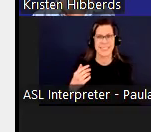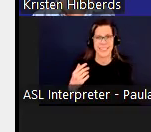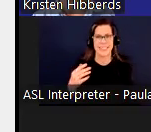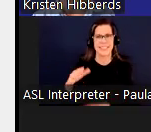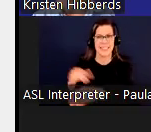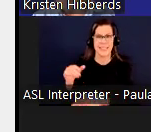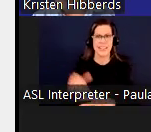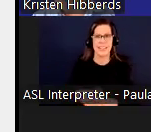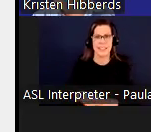Thanks.